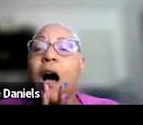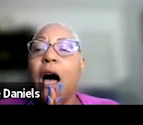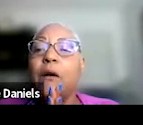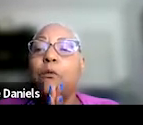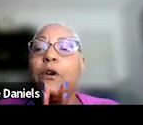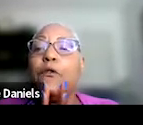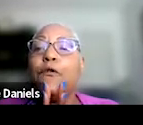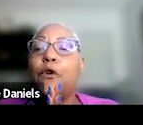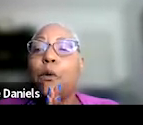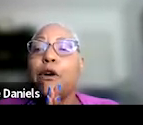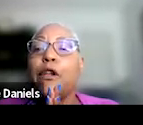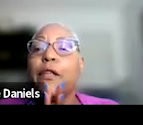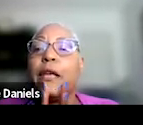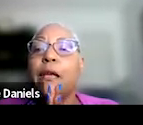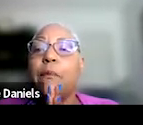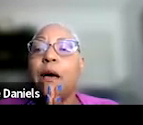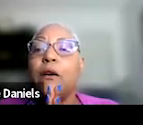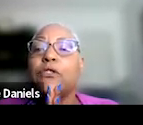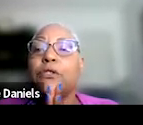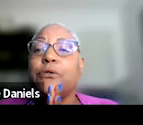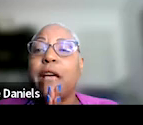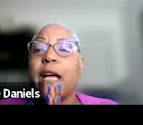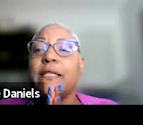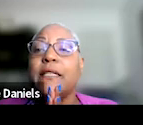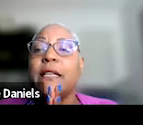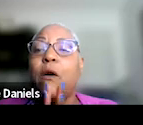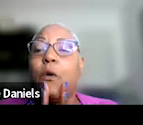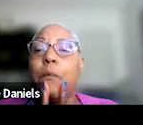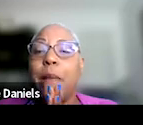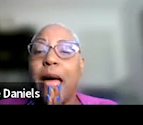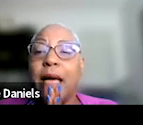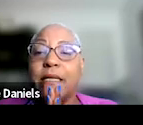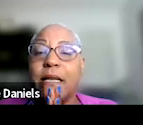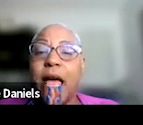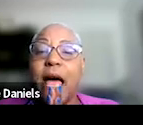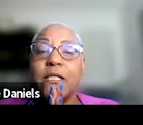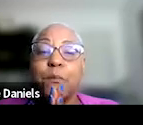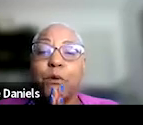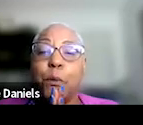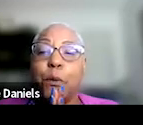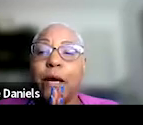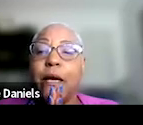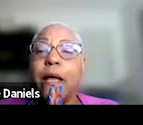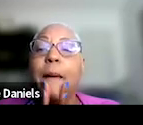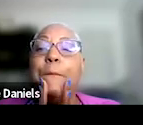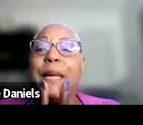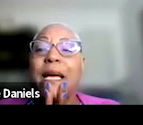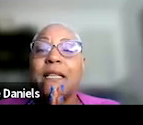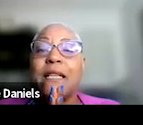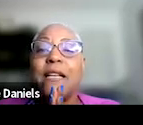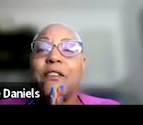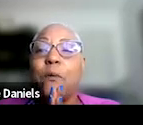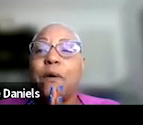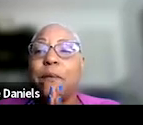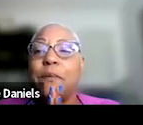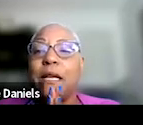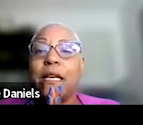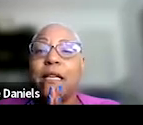I will forward the email to Jackson or Matt as appropriate, because I don't want them to get